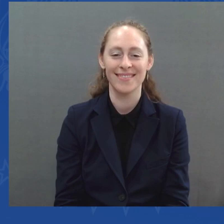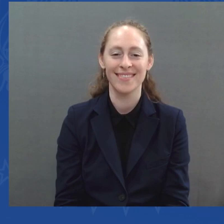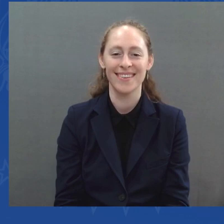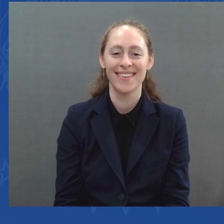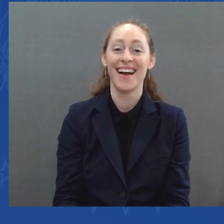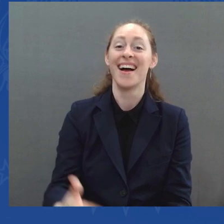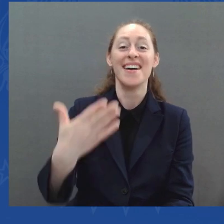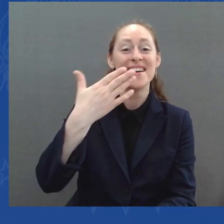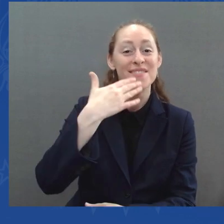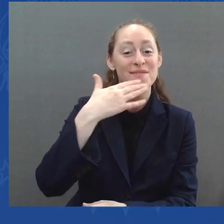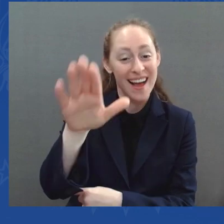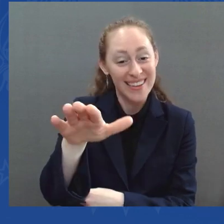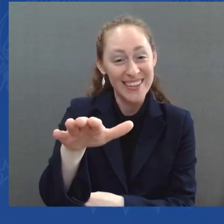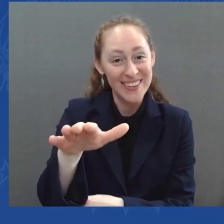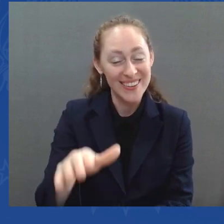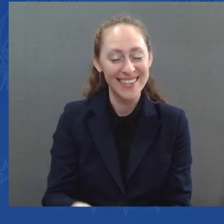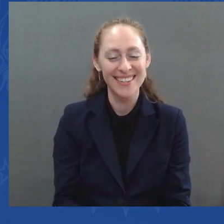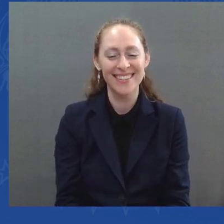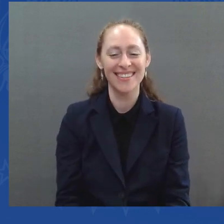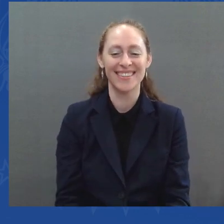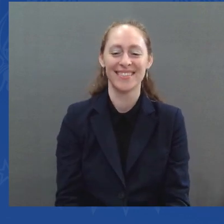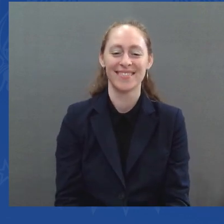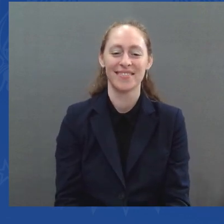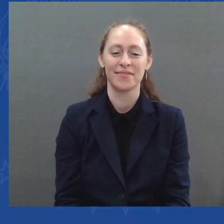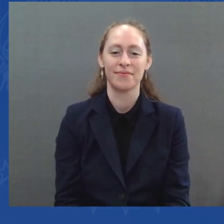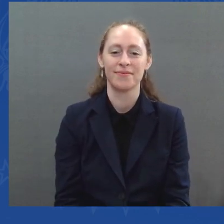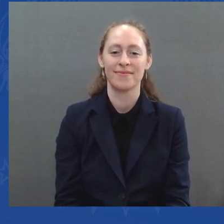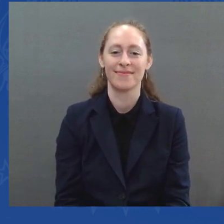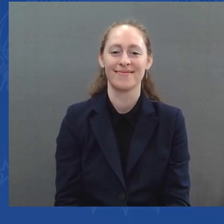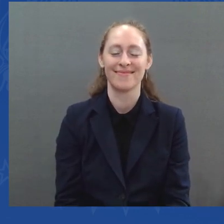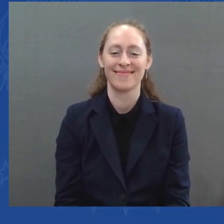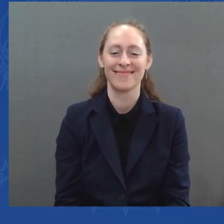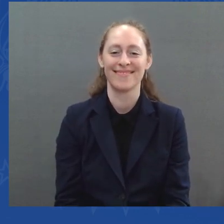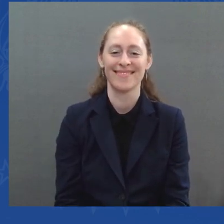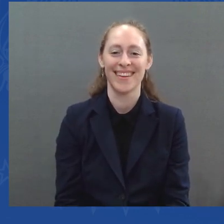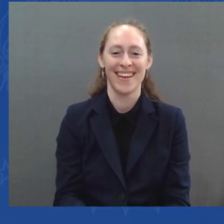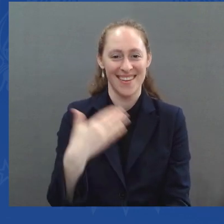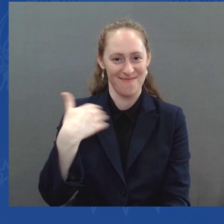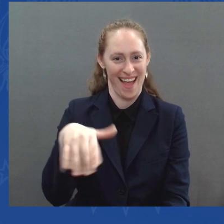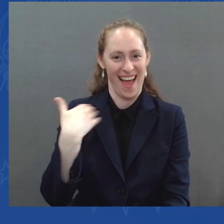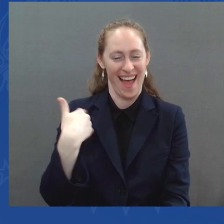The Vice President: Indeed, it is a good afternoon; good afternoon. Please have a seat, everybody, please have a seat.